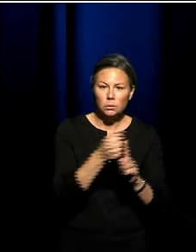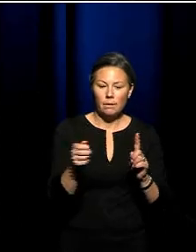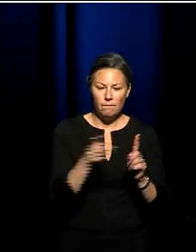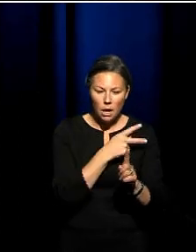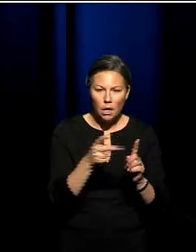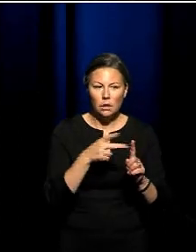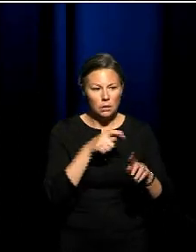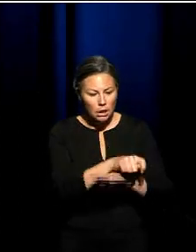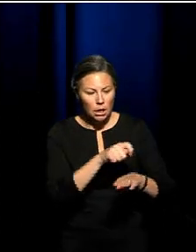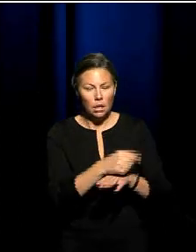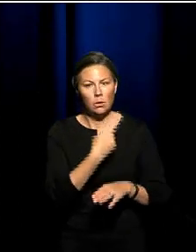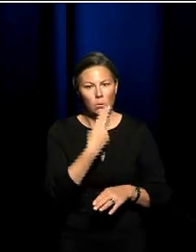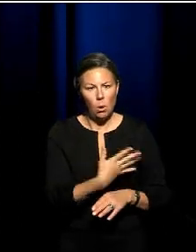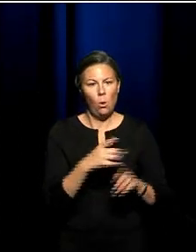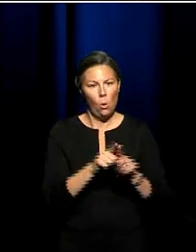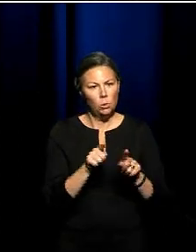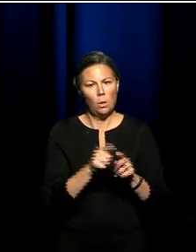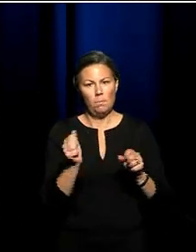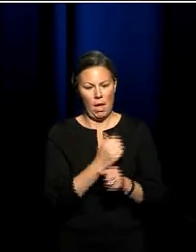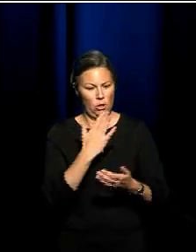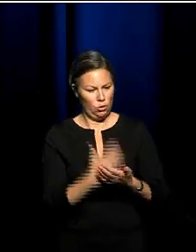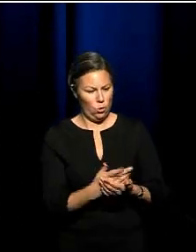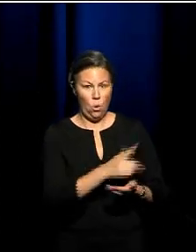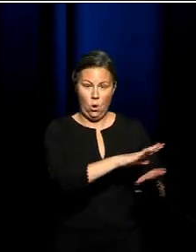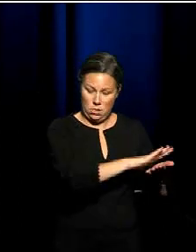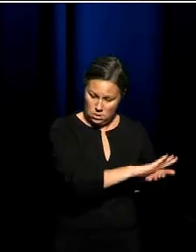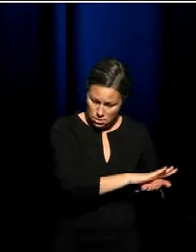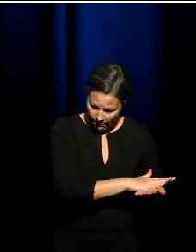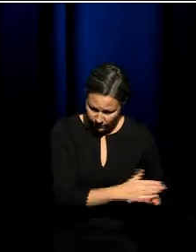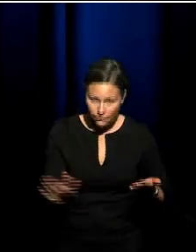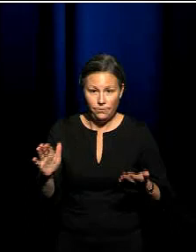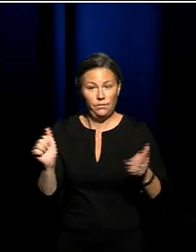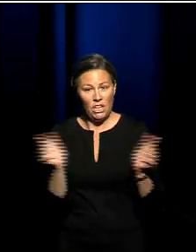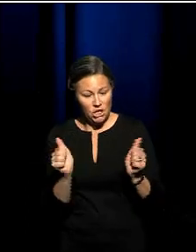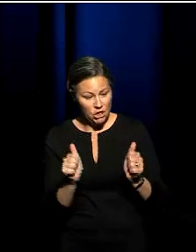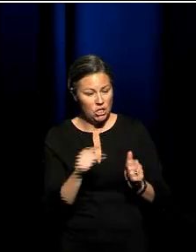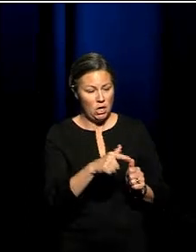disability and to promote a more inclusive society. It is an opportunity